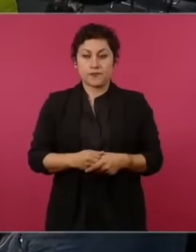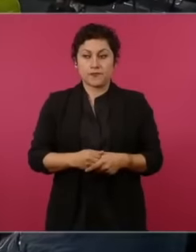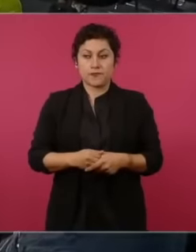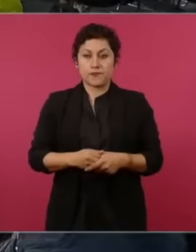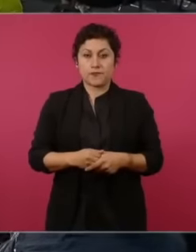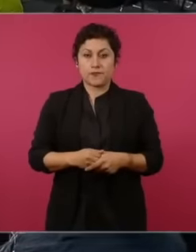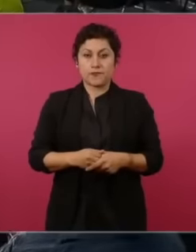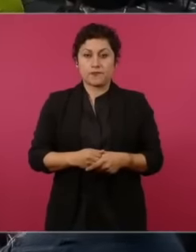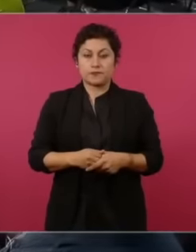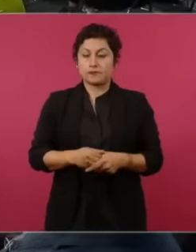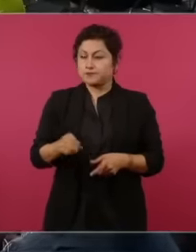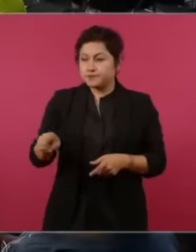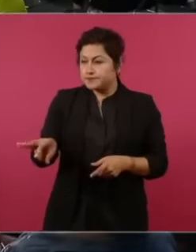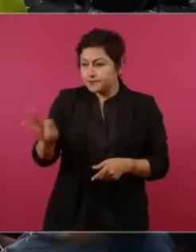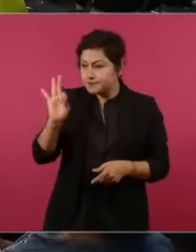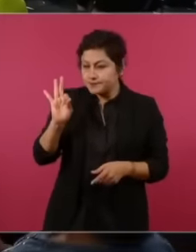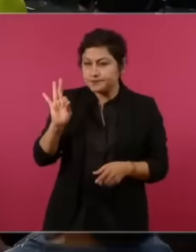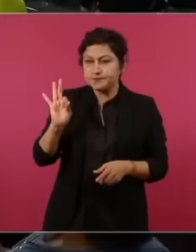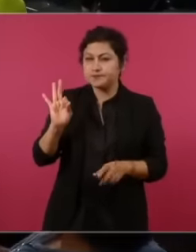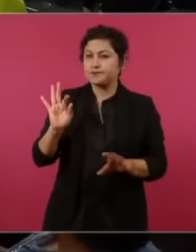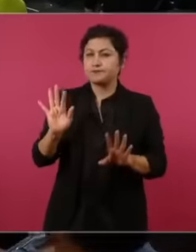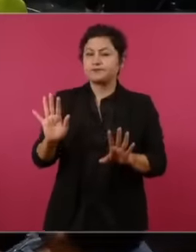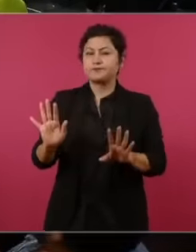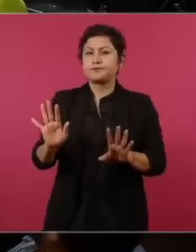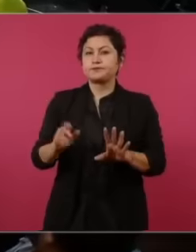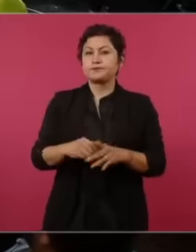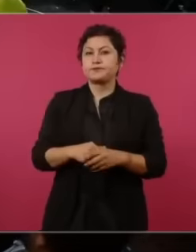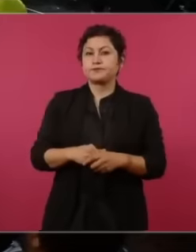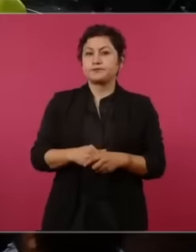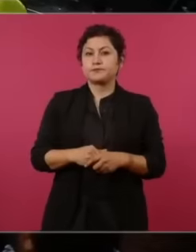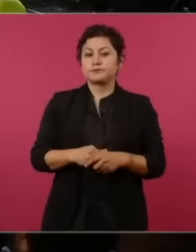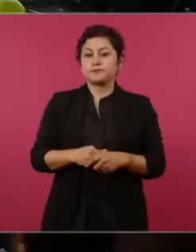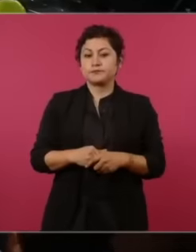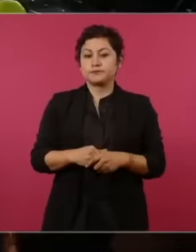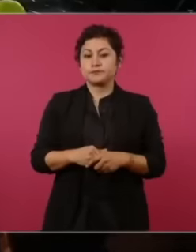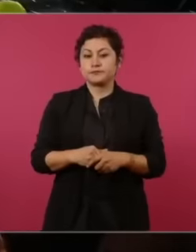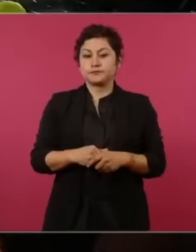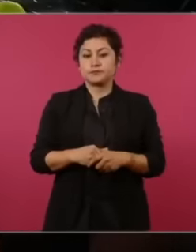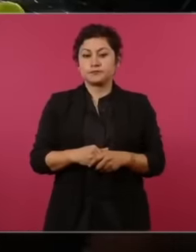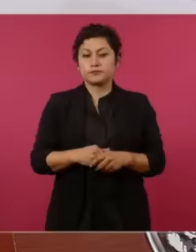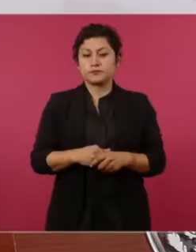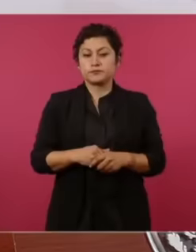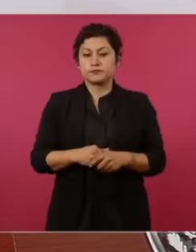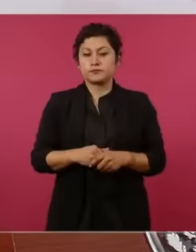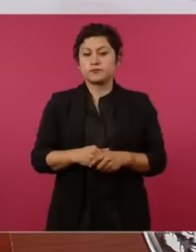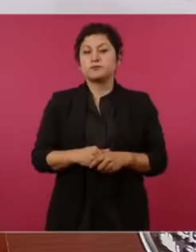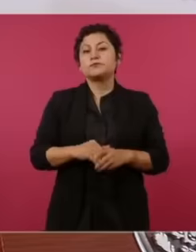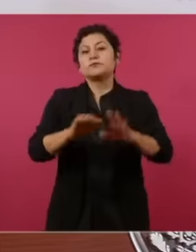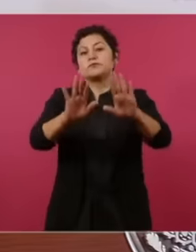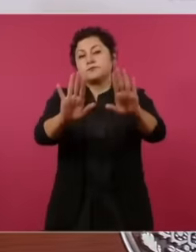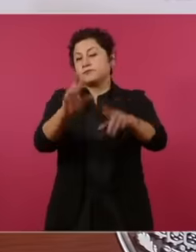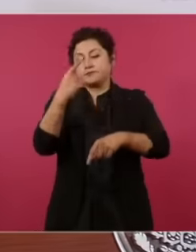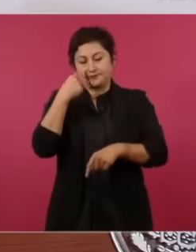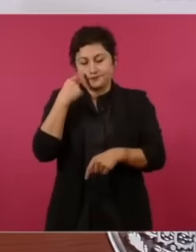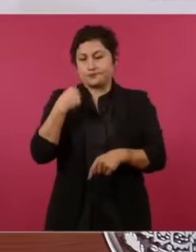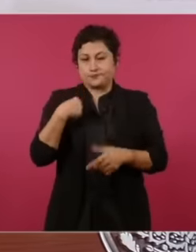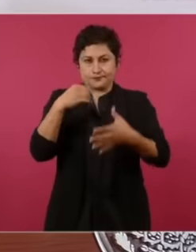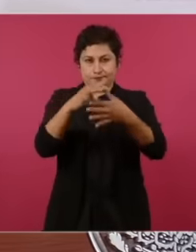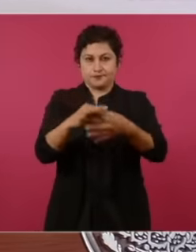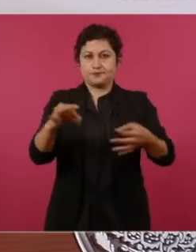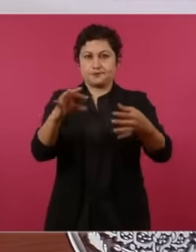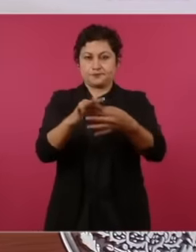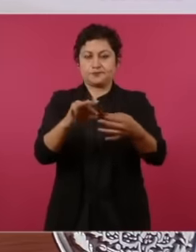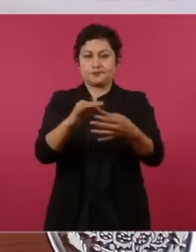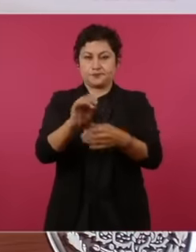not what I'm going for is that this